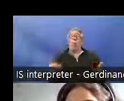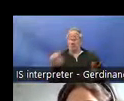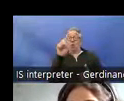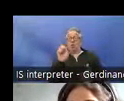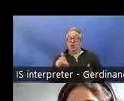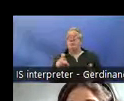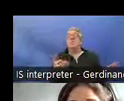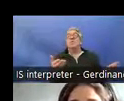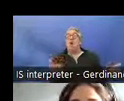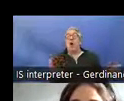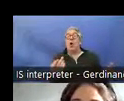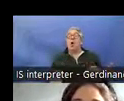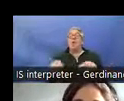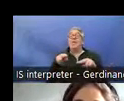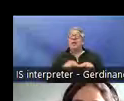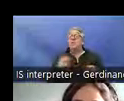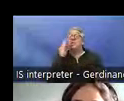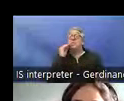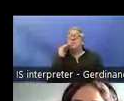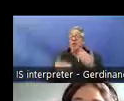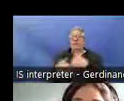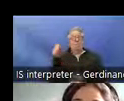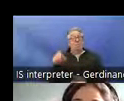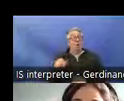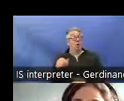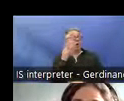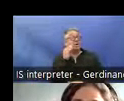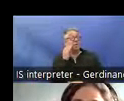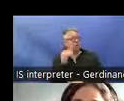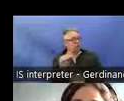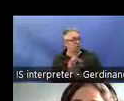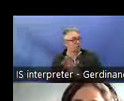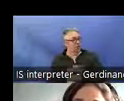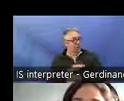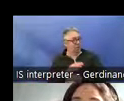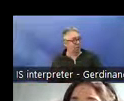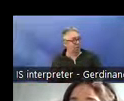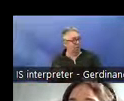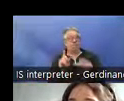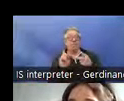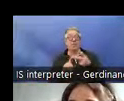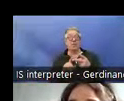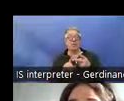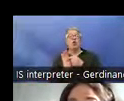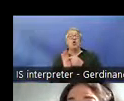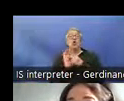are disabilities and experiences by persons with disabilities during the COVID 19 pandemic. It shows the organizations responsible.